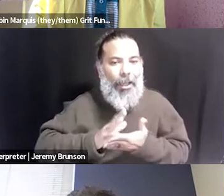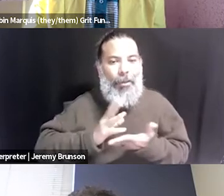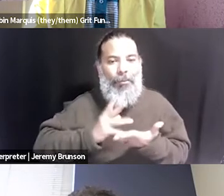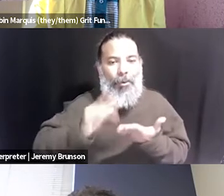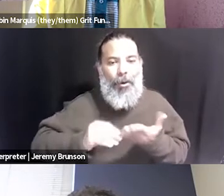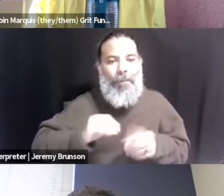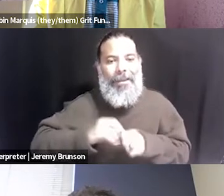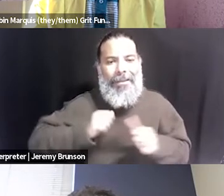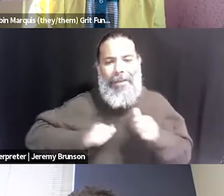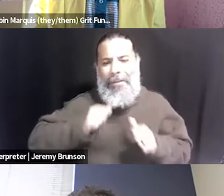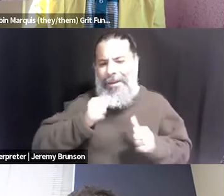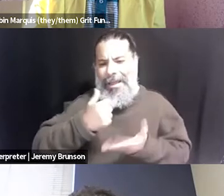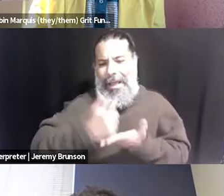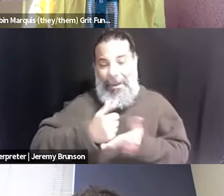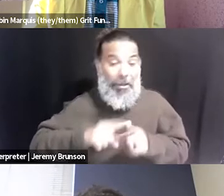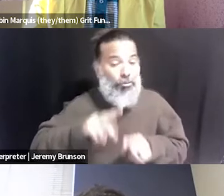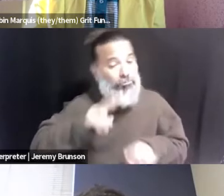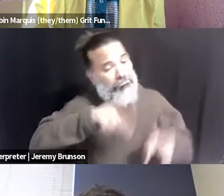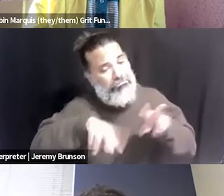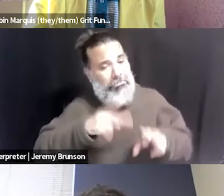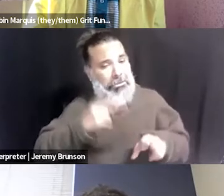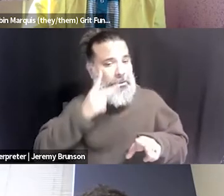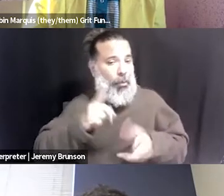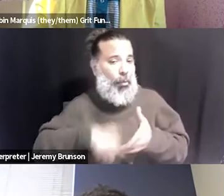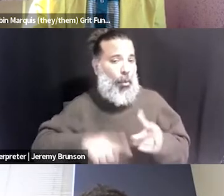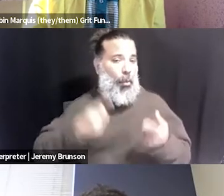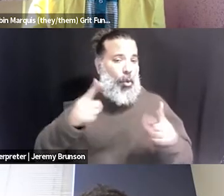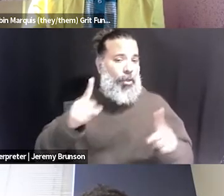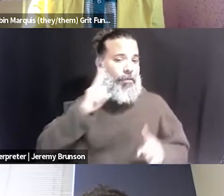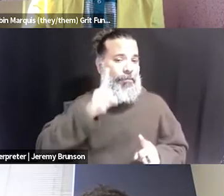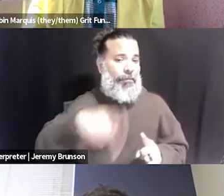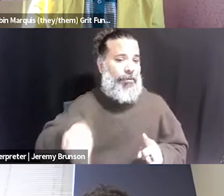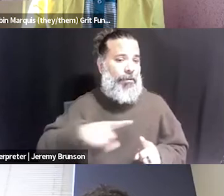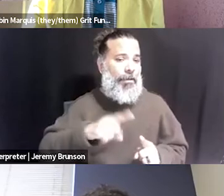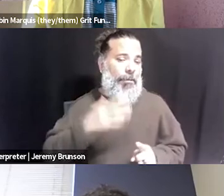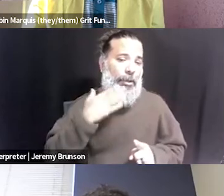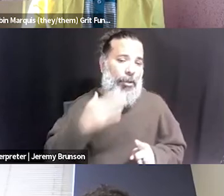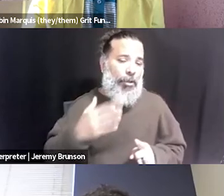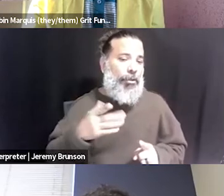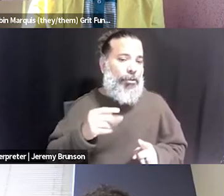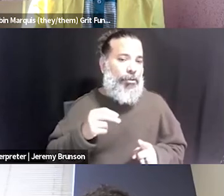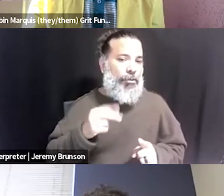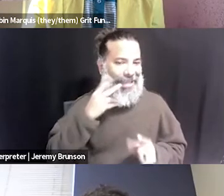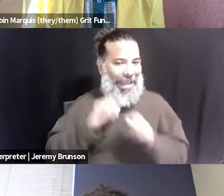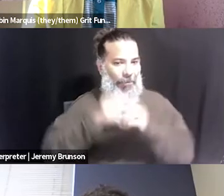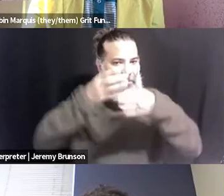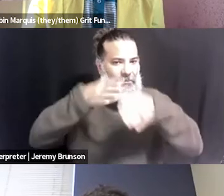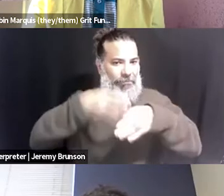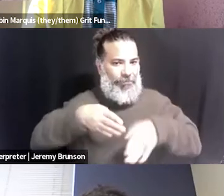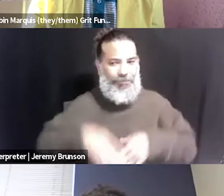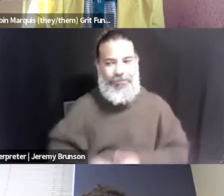not be super helpful, but I think probably good to look at just how it is broken out.